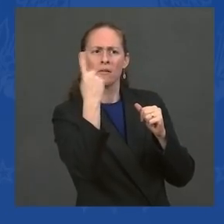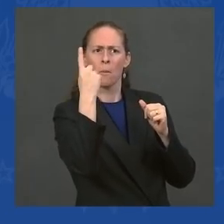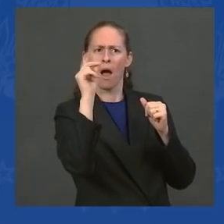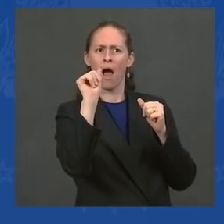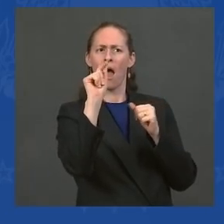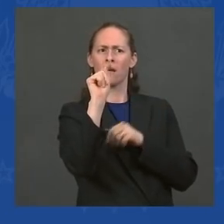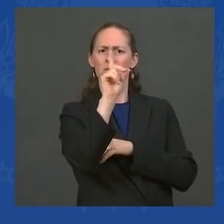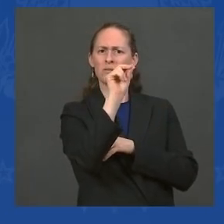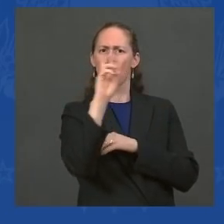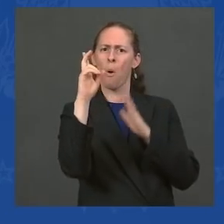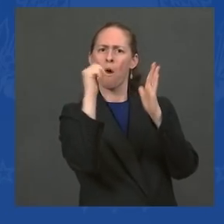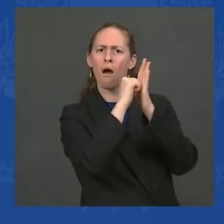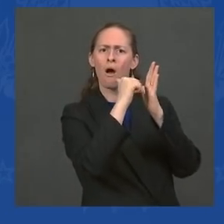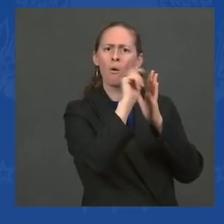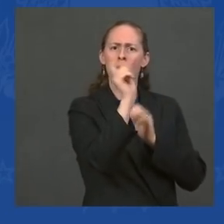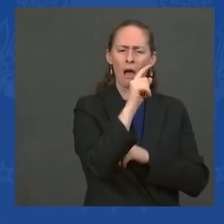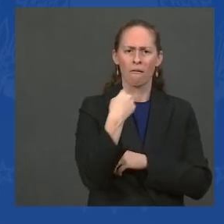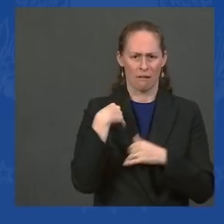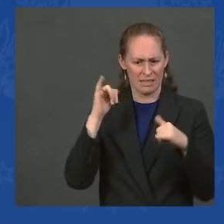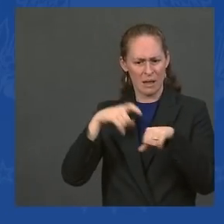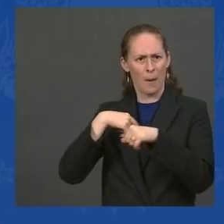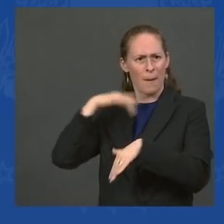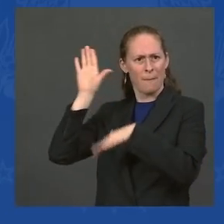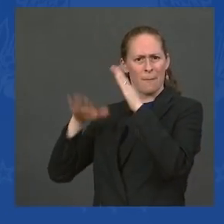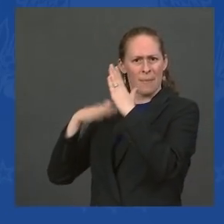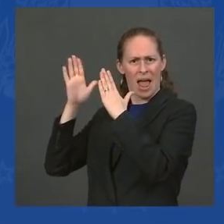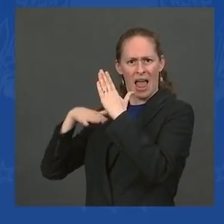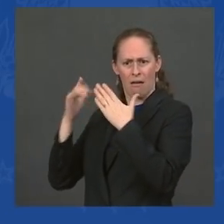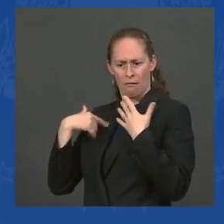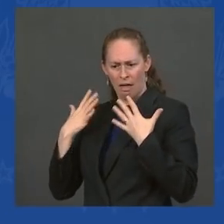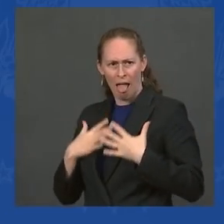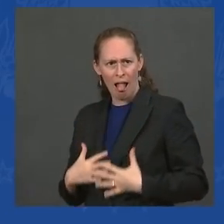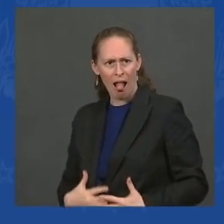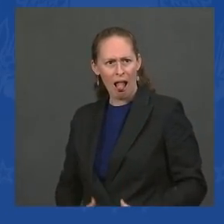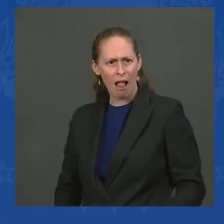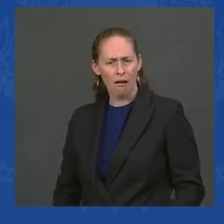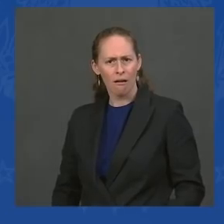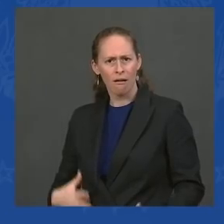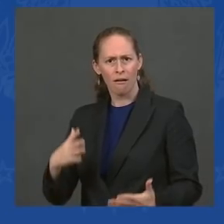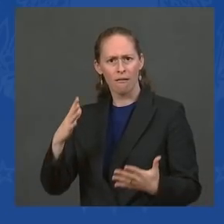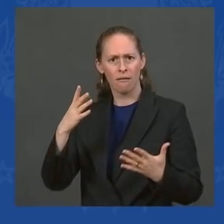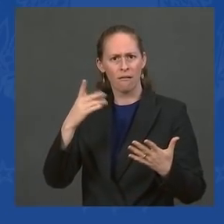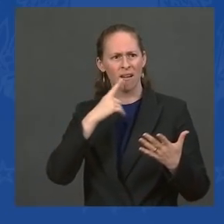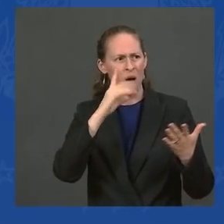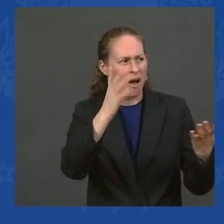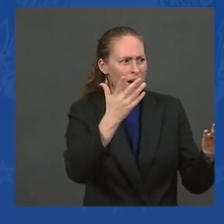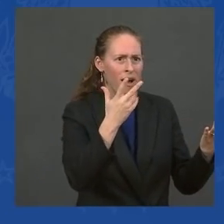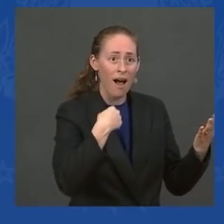and I was a sitting U.S. senator, and I said, "I'm here." She said, "No. Where is Biden?" "Where is Biden?"